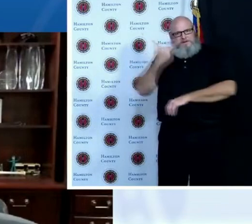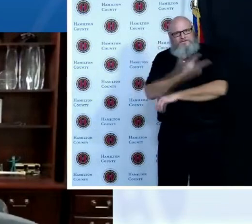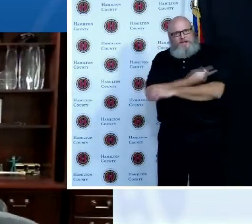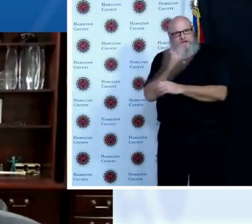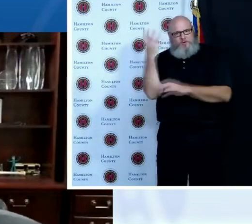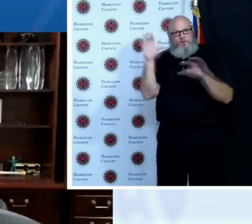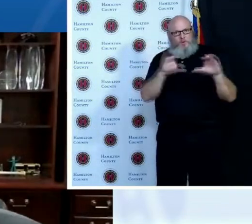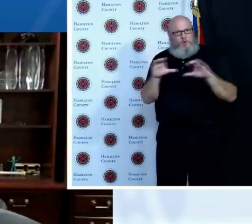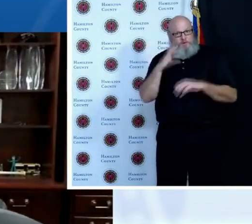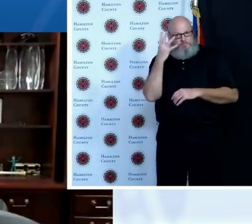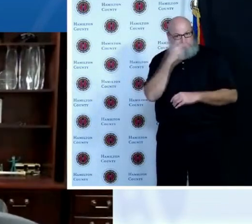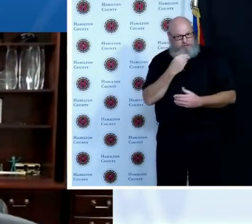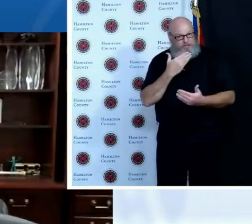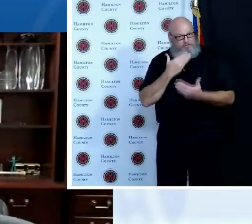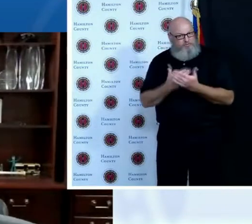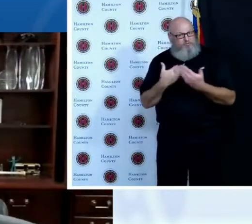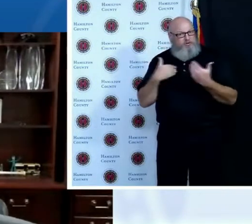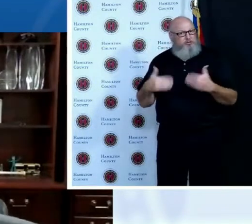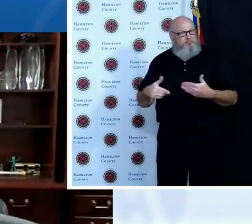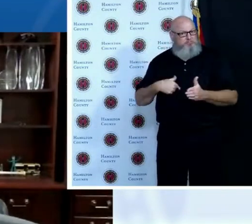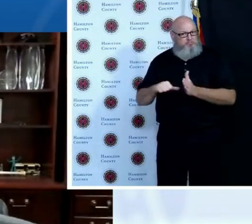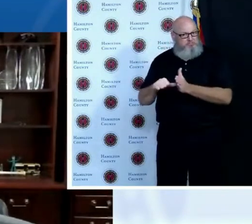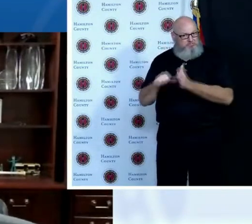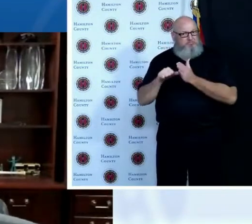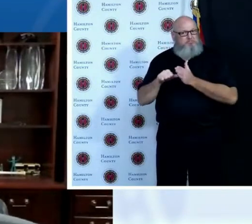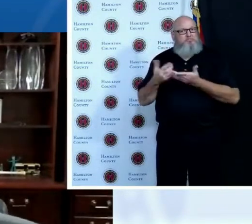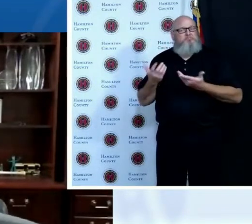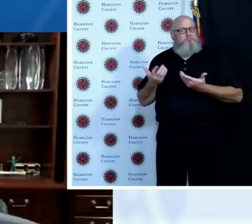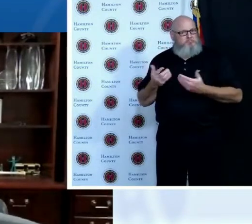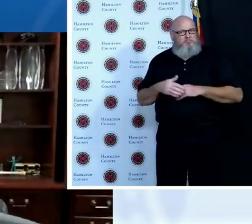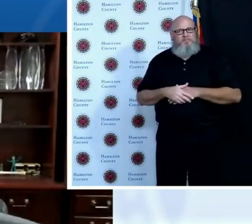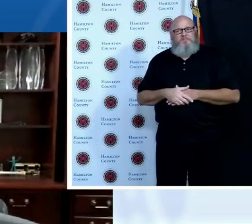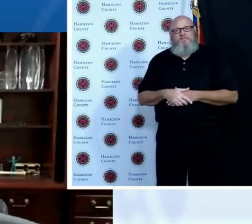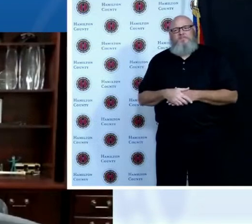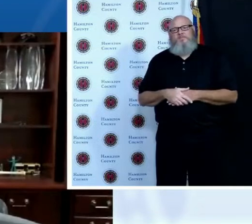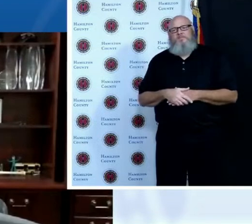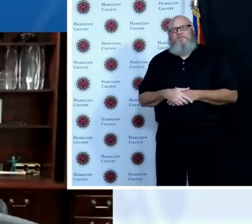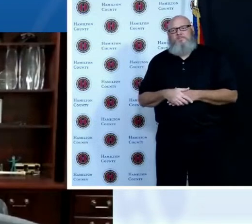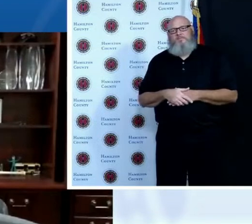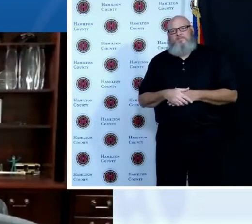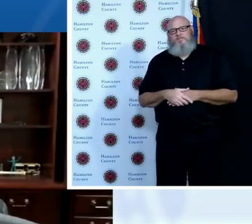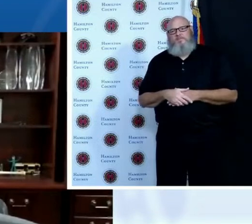there were any any shortcuts in terms of making sure that this vaccine is safe and the people